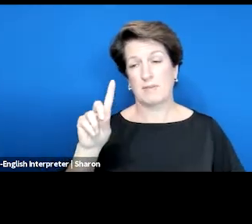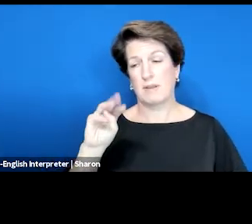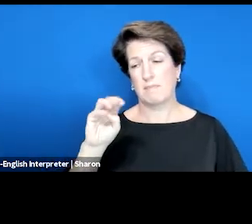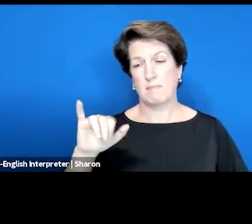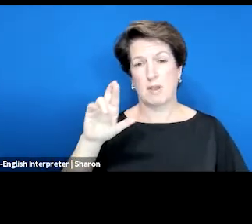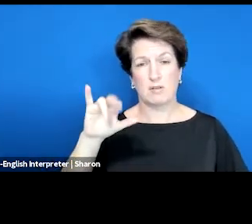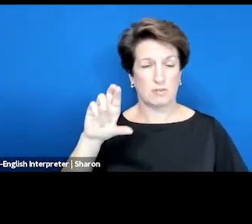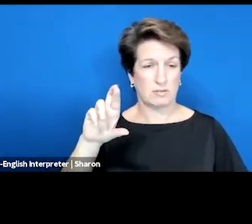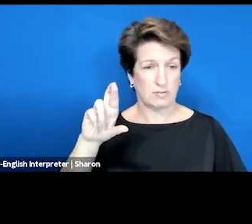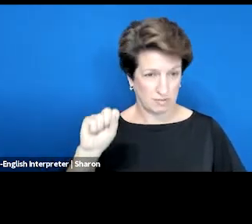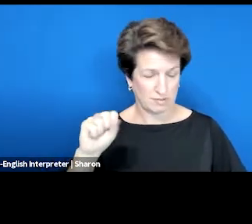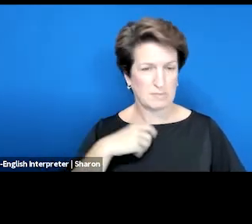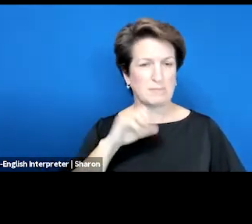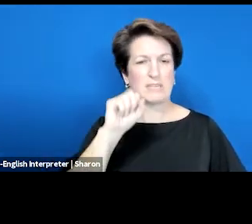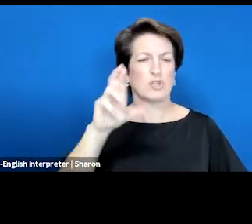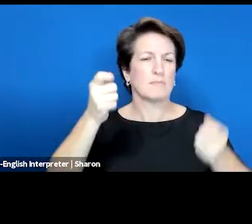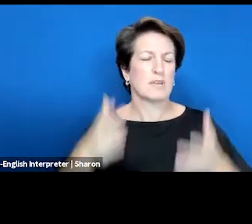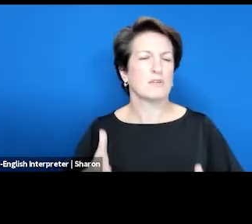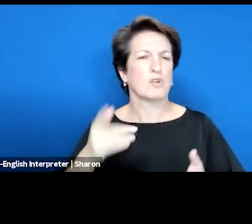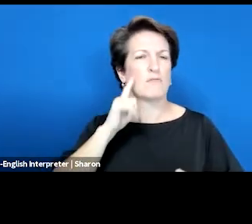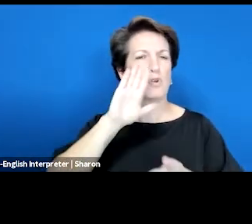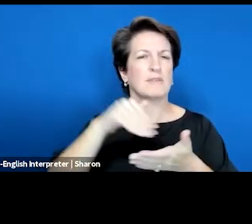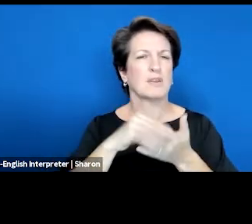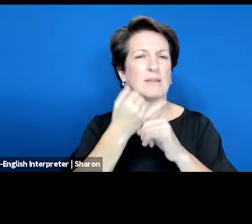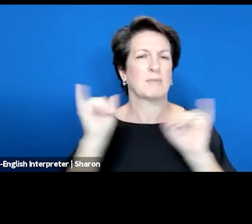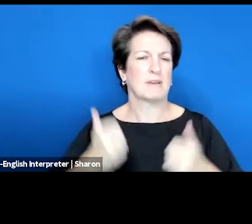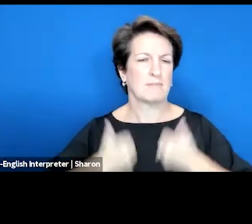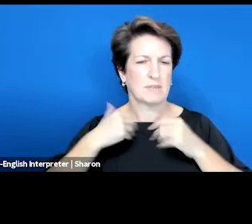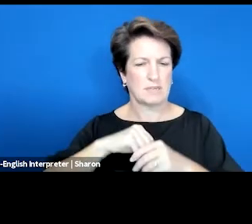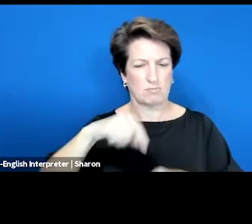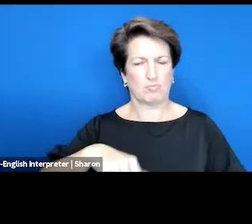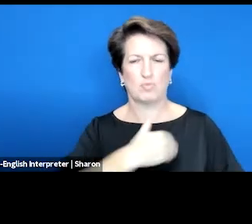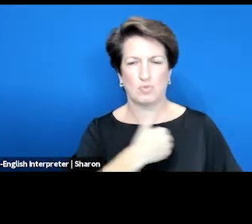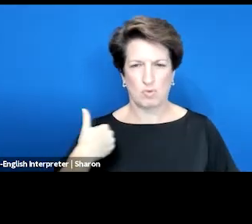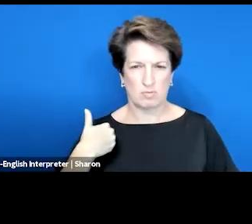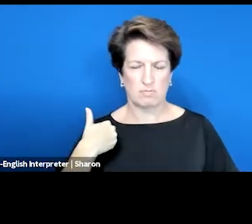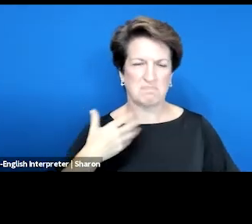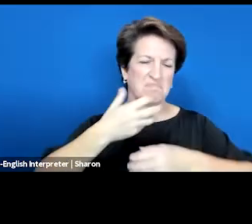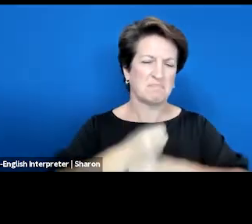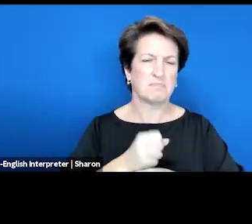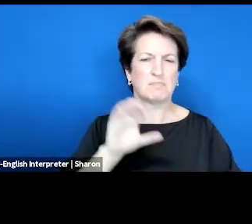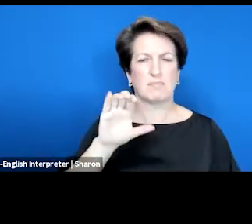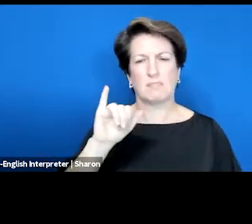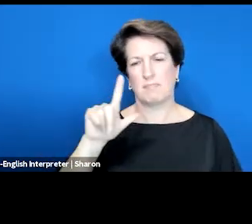acknowledgment I have drawn inspiration from in the past, and I welcome us all to co-create an inclusive space where we all learn and engage